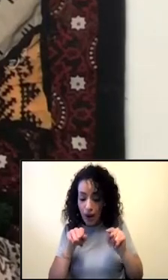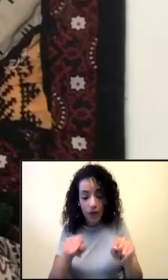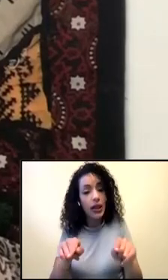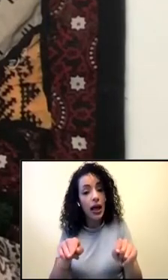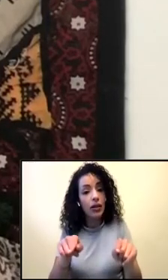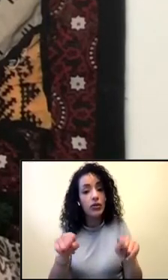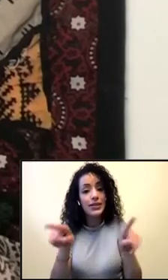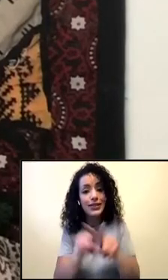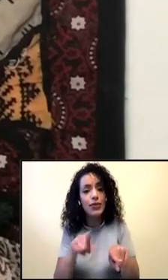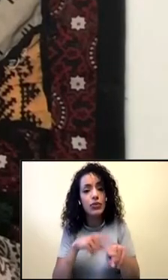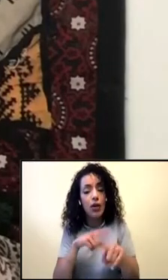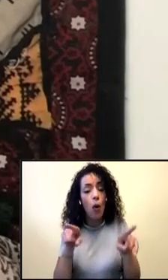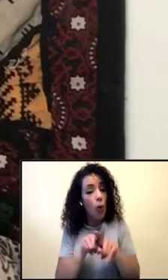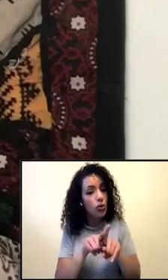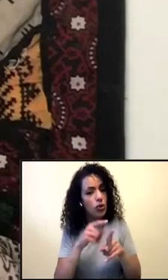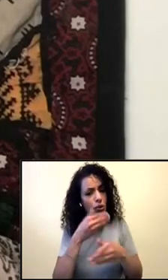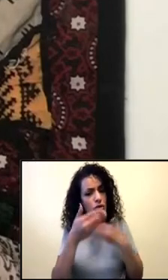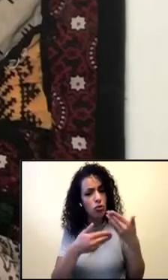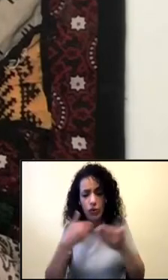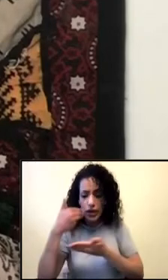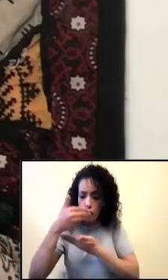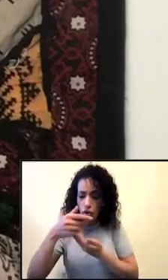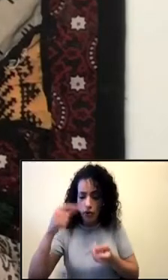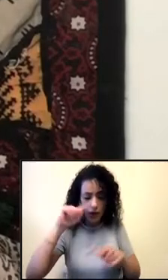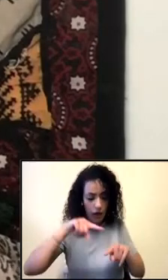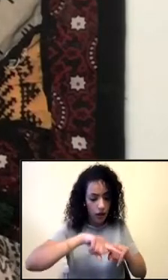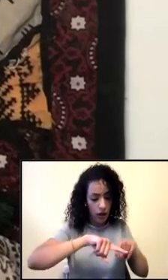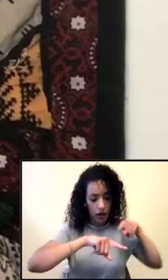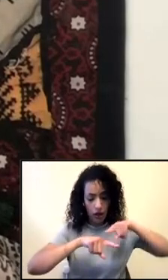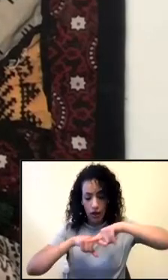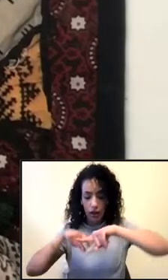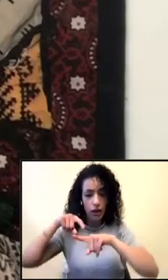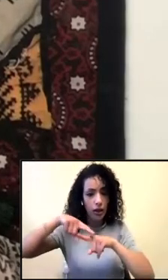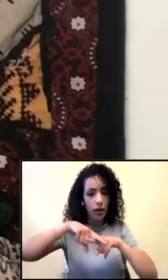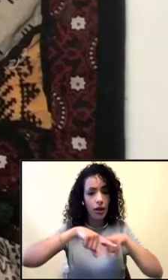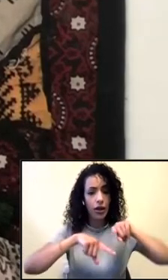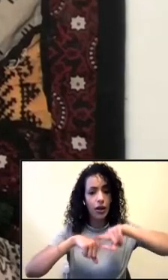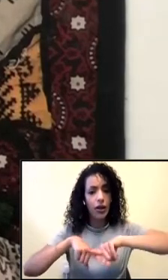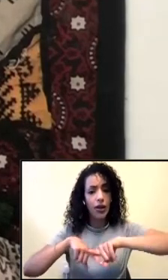crossover in those stories. So for me it's important to be part of those organizations